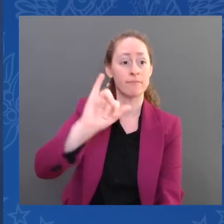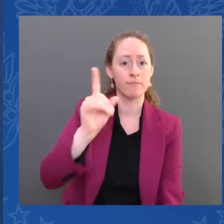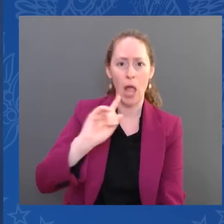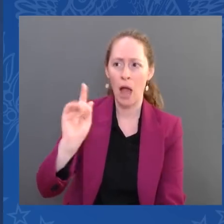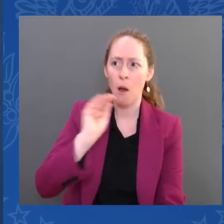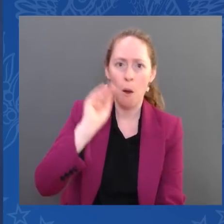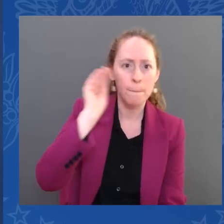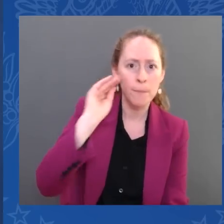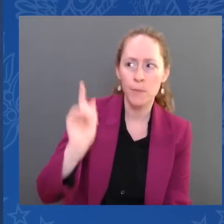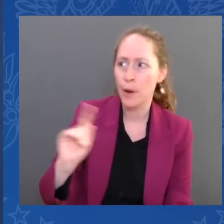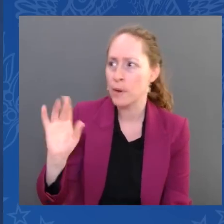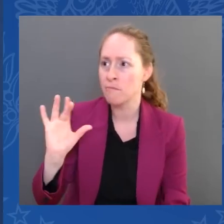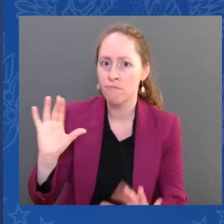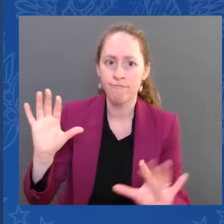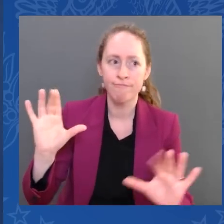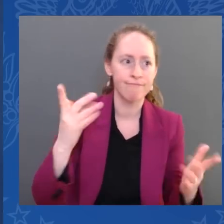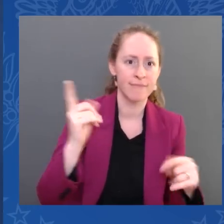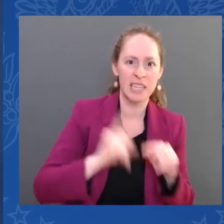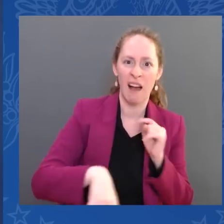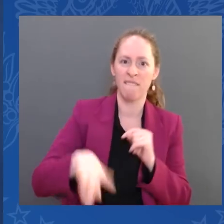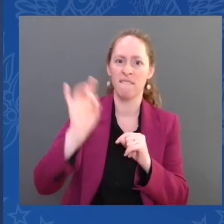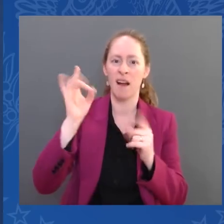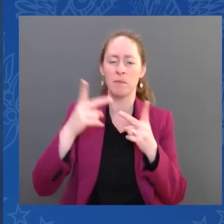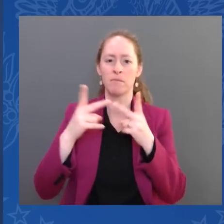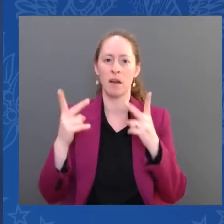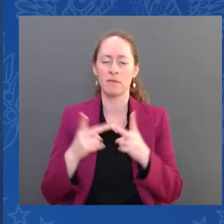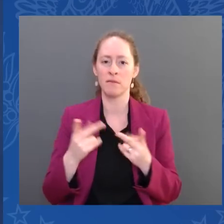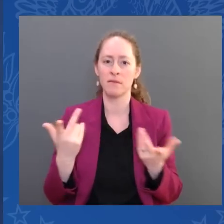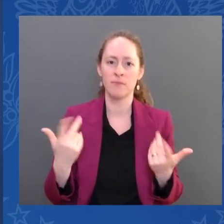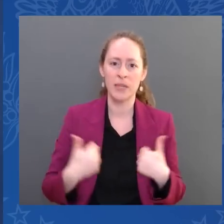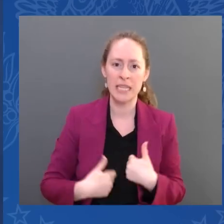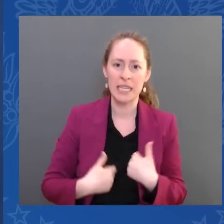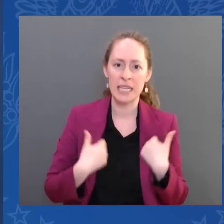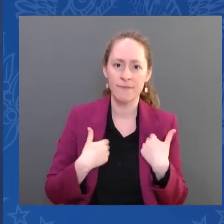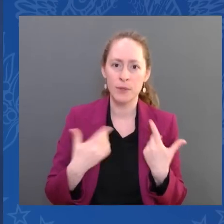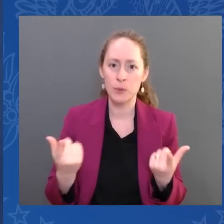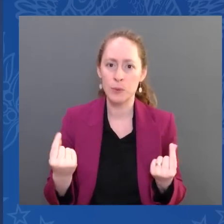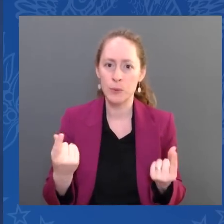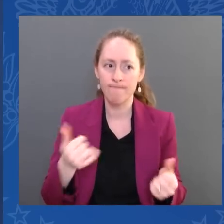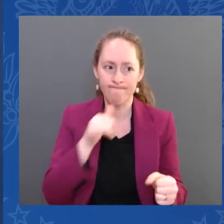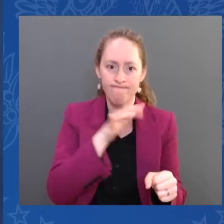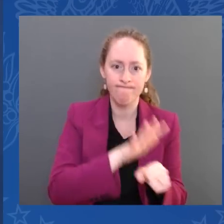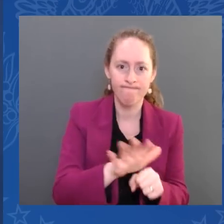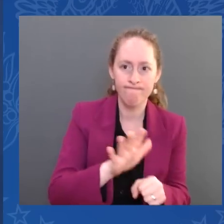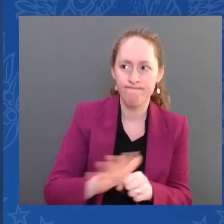in this country will do that. I've laid out a plan to lower the cost of high-speed Internet